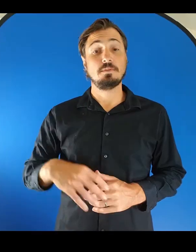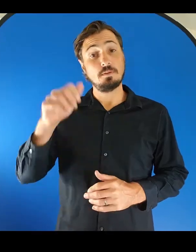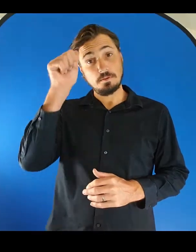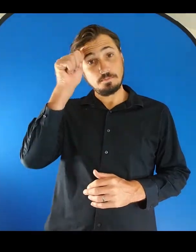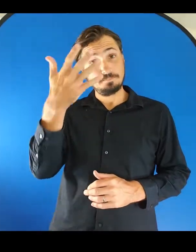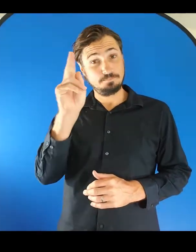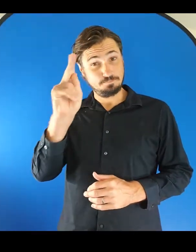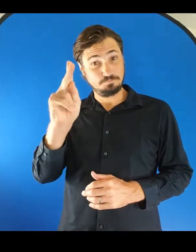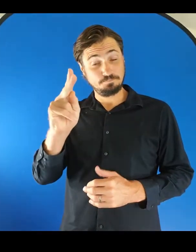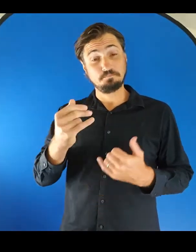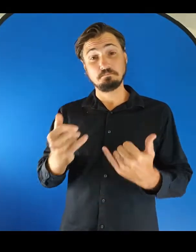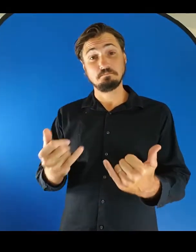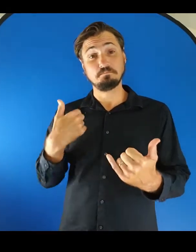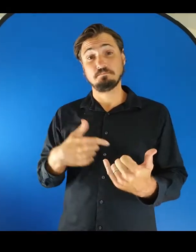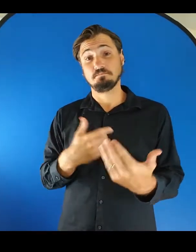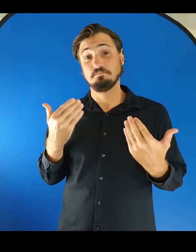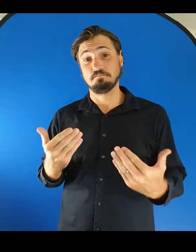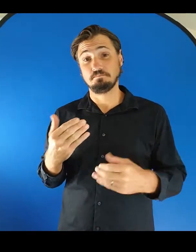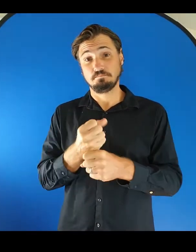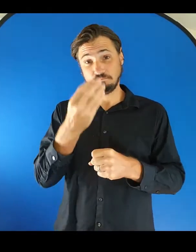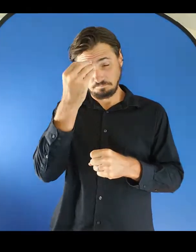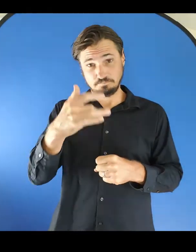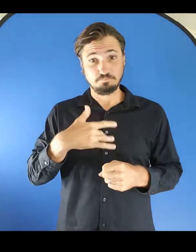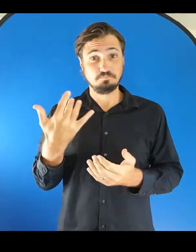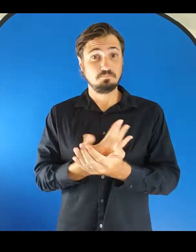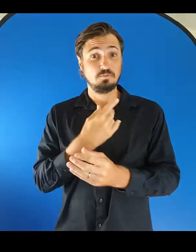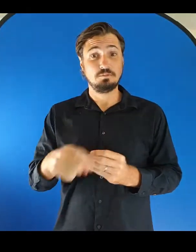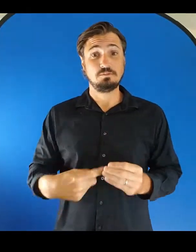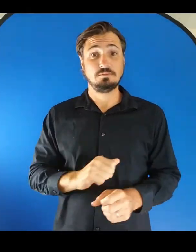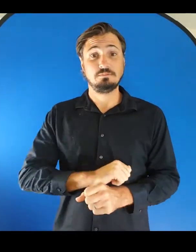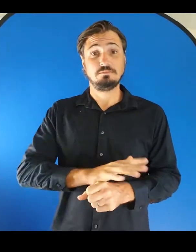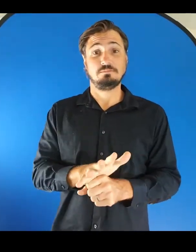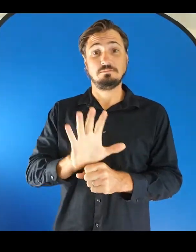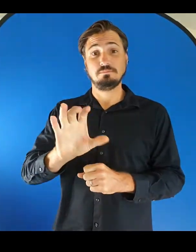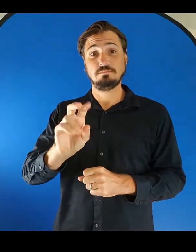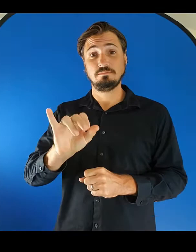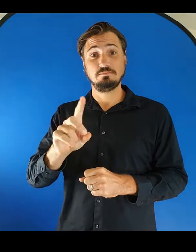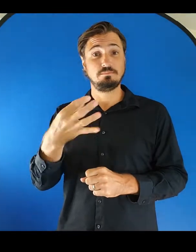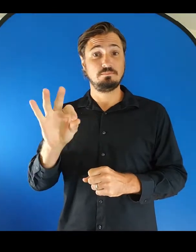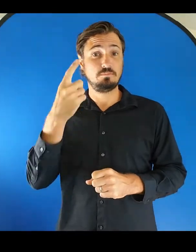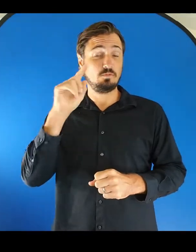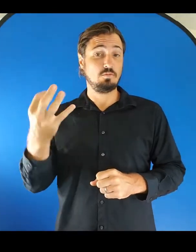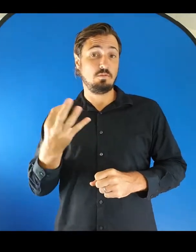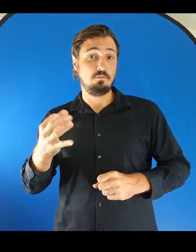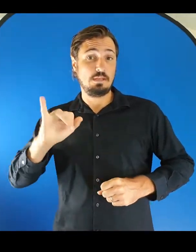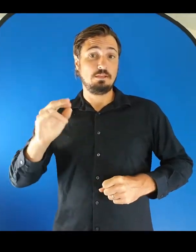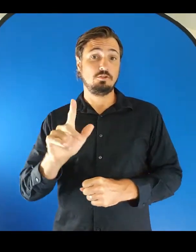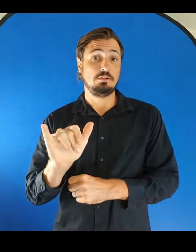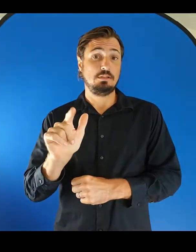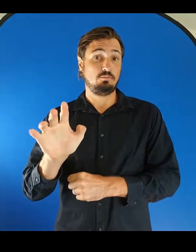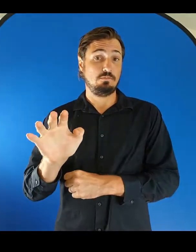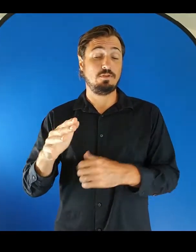Aloha Kaua‘i. Here is our daily COVID-19 briefing from Team Kaua‘i for Friday July 24. Happy Aloha Friday!